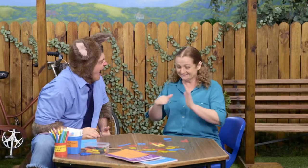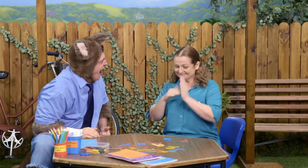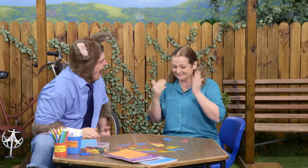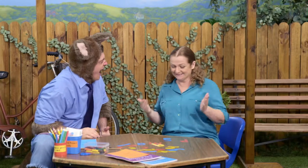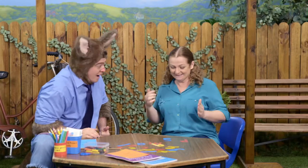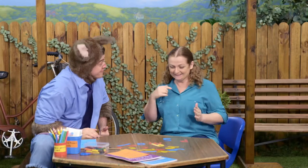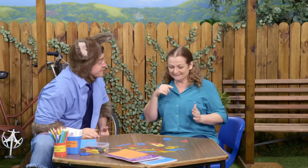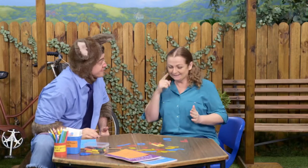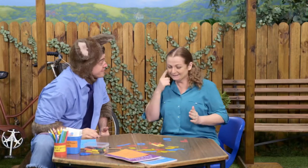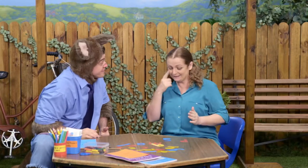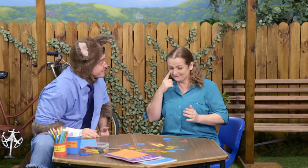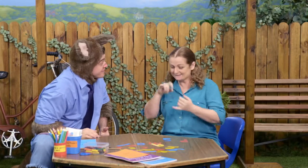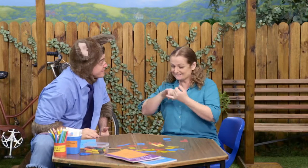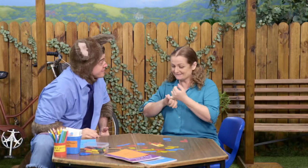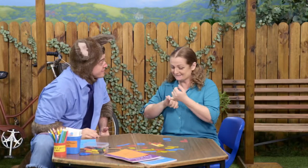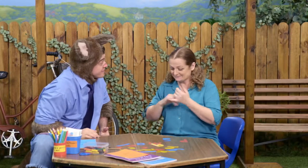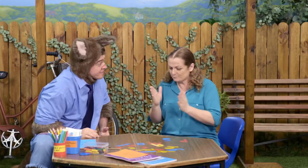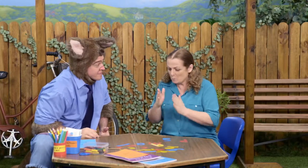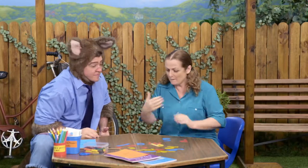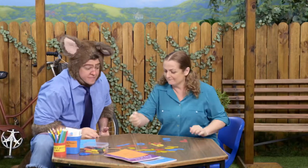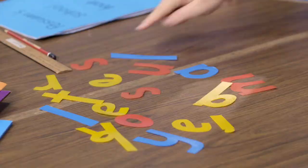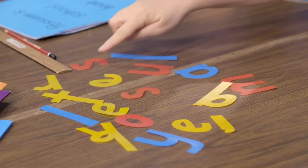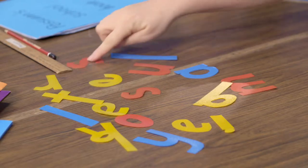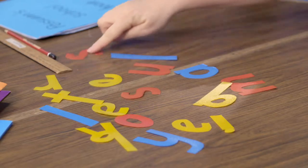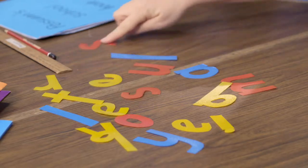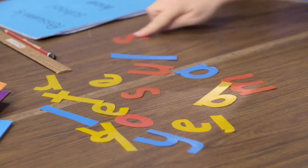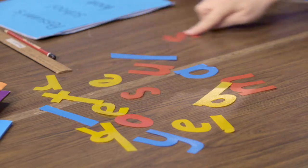Now, you see this small S?